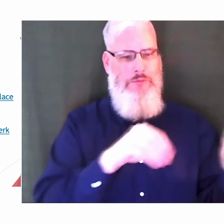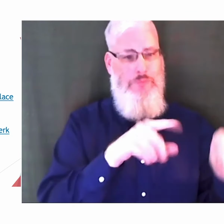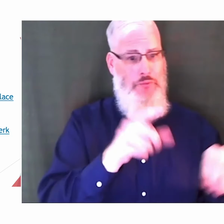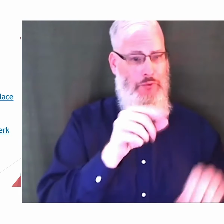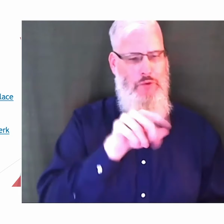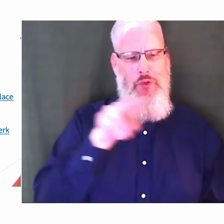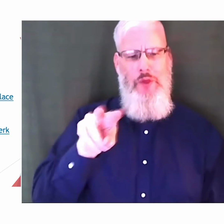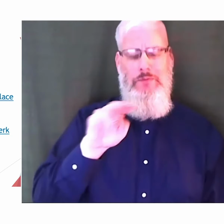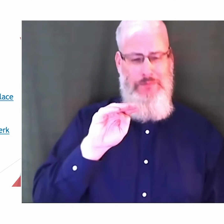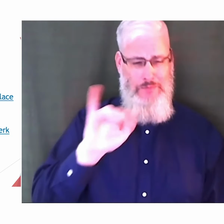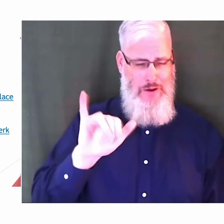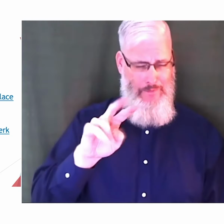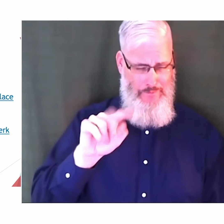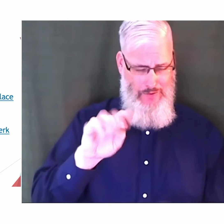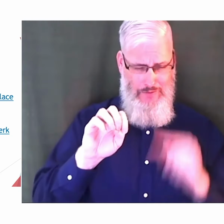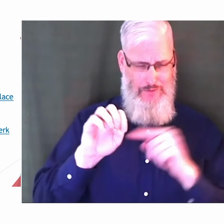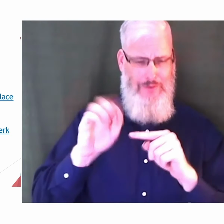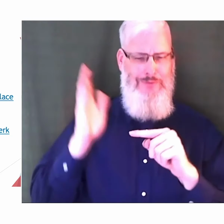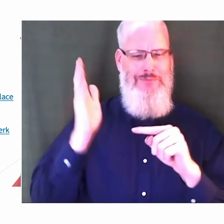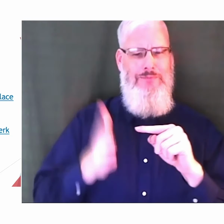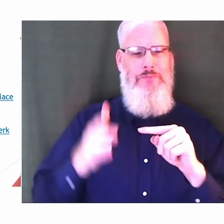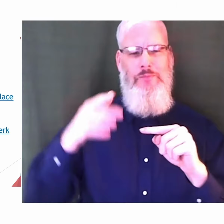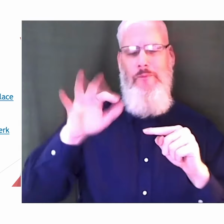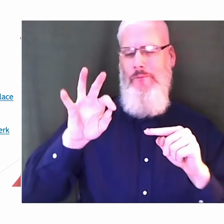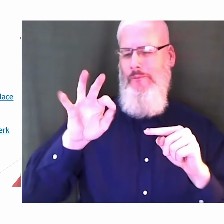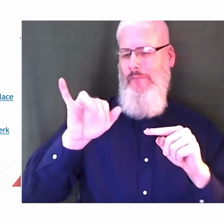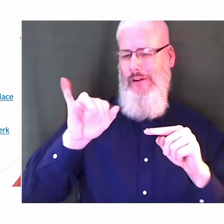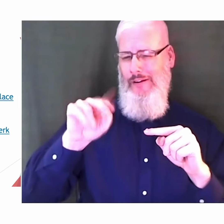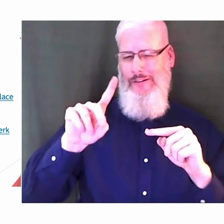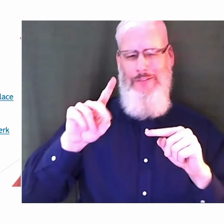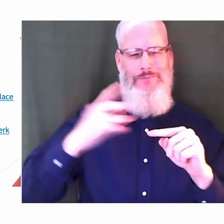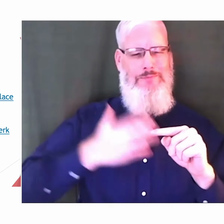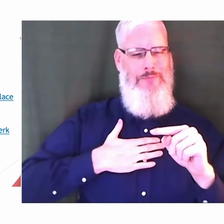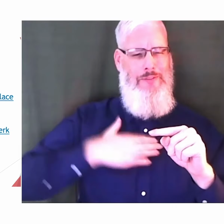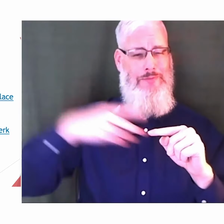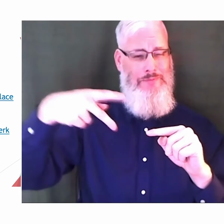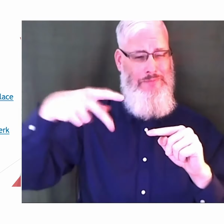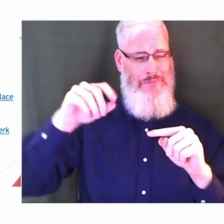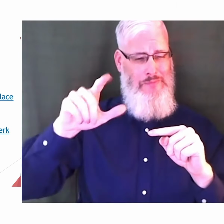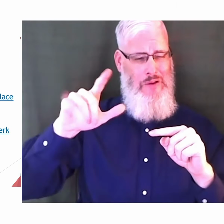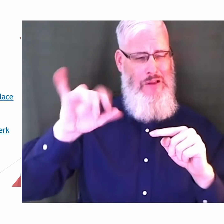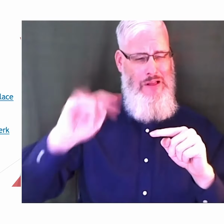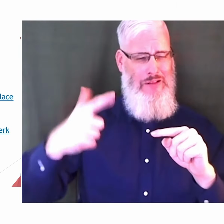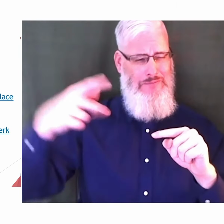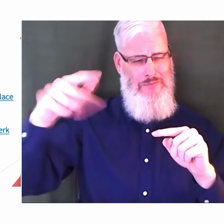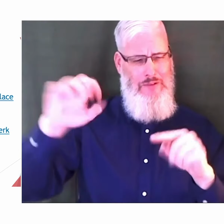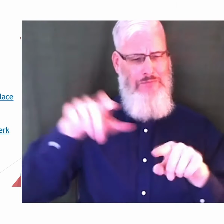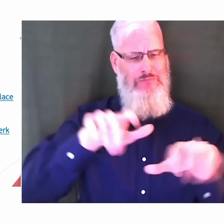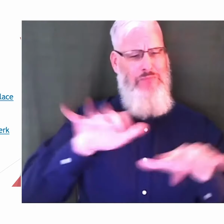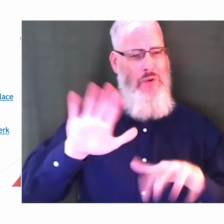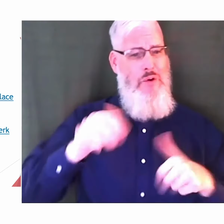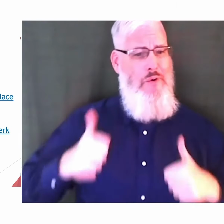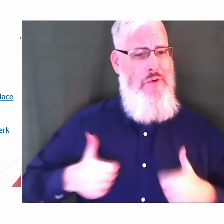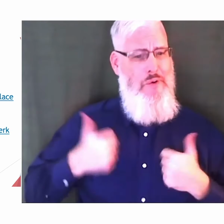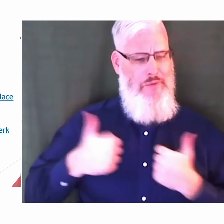https://myvote.wis.gov/FindMyPollingPlace. We also suggest that you call your municipal clerk